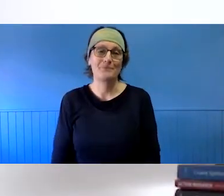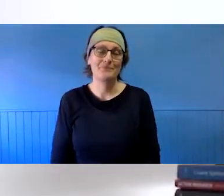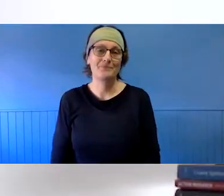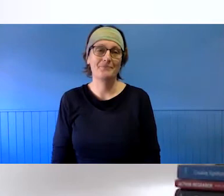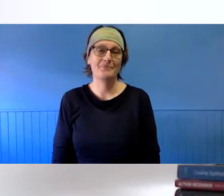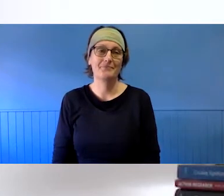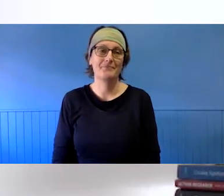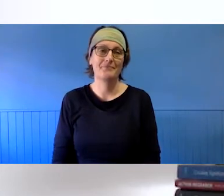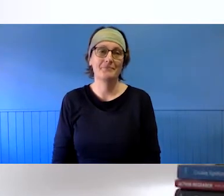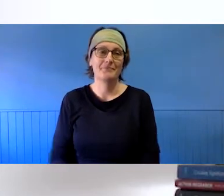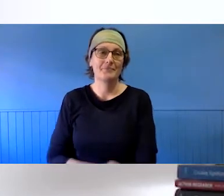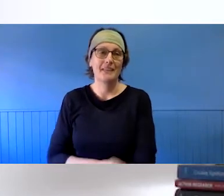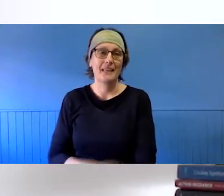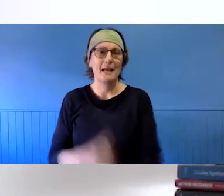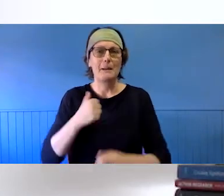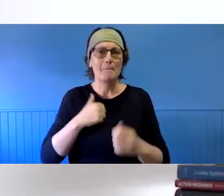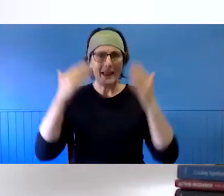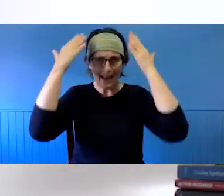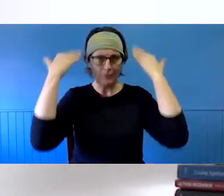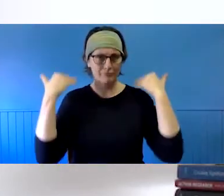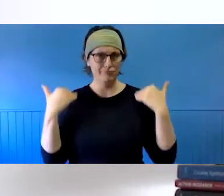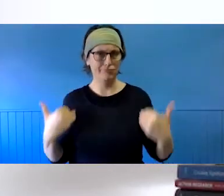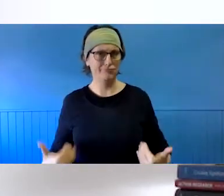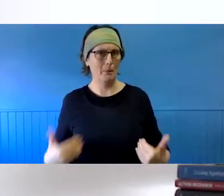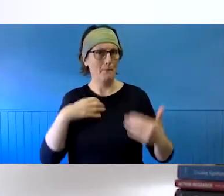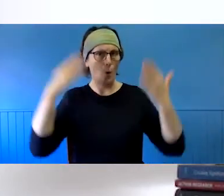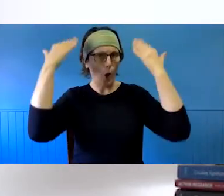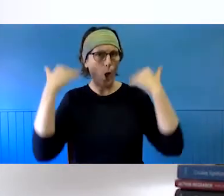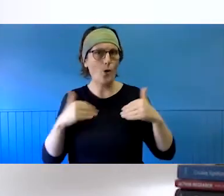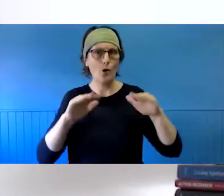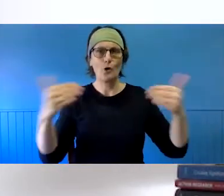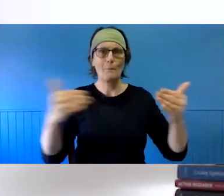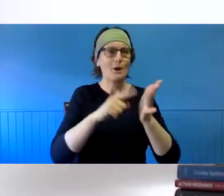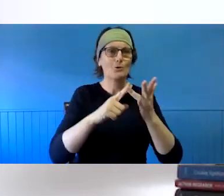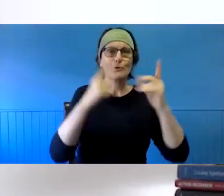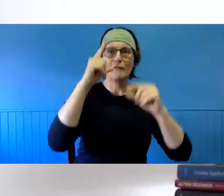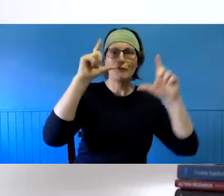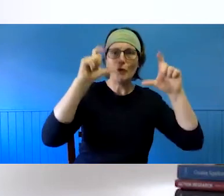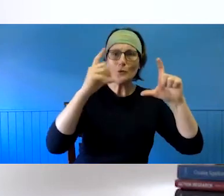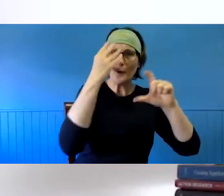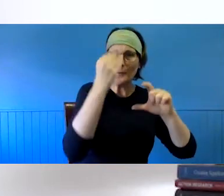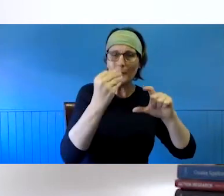What I've noticed is that my hair is a little longer in COVID. And my bright pink